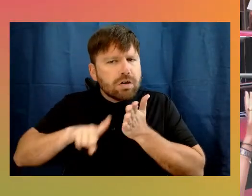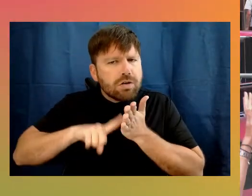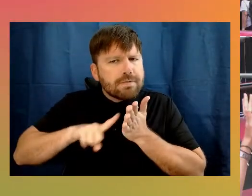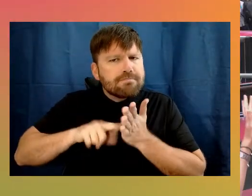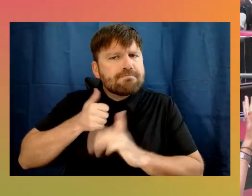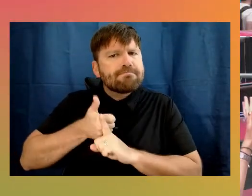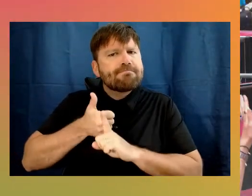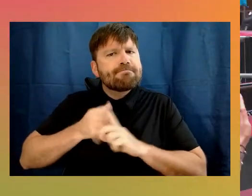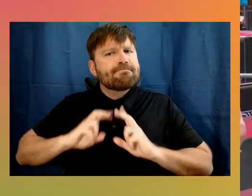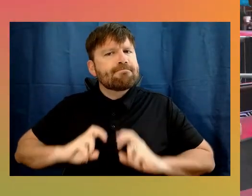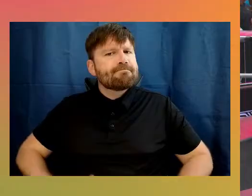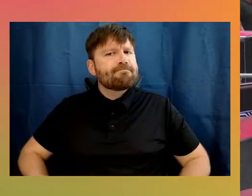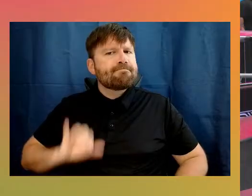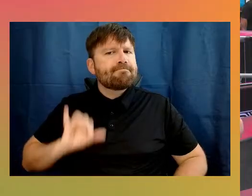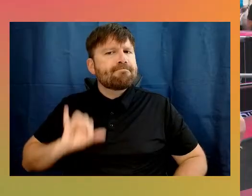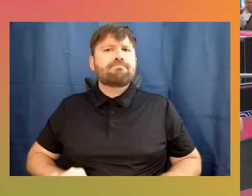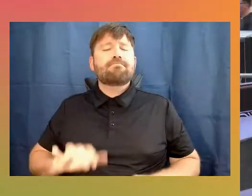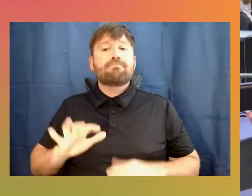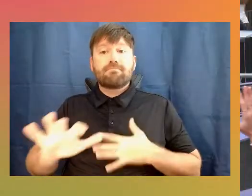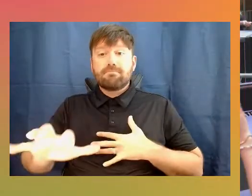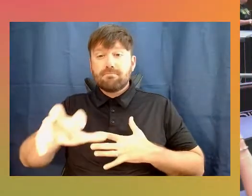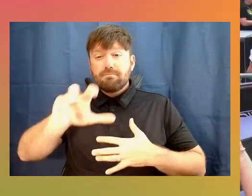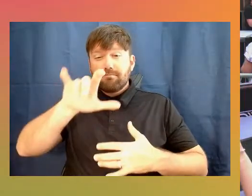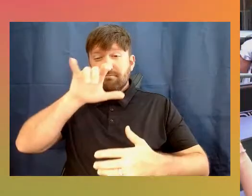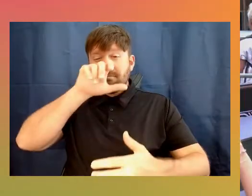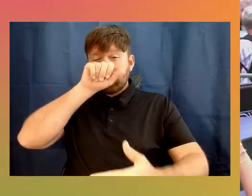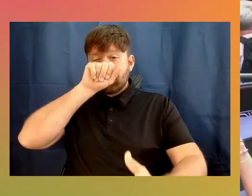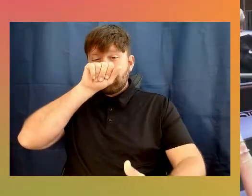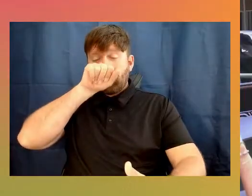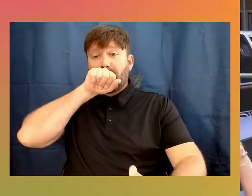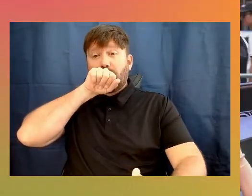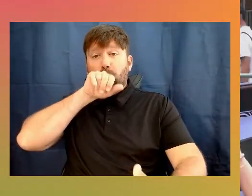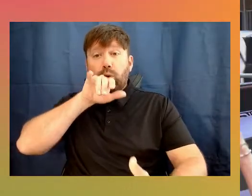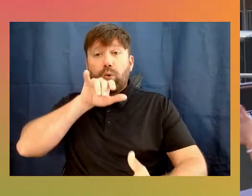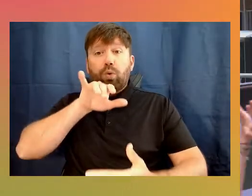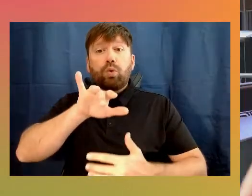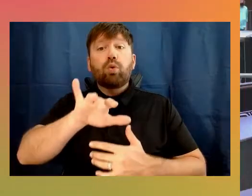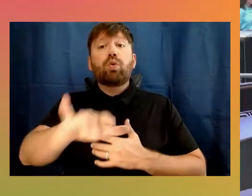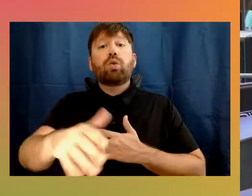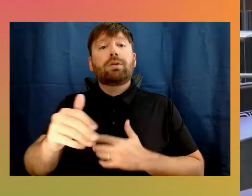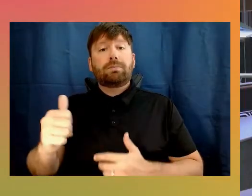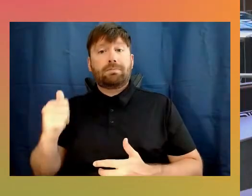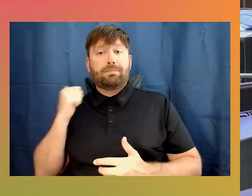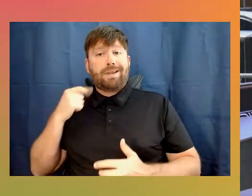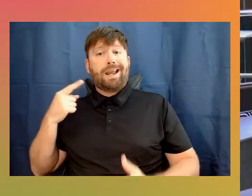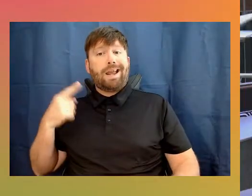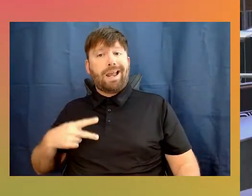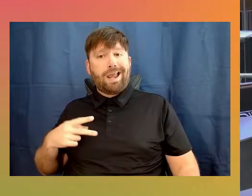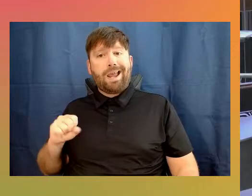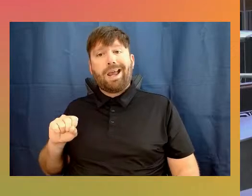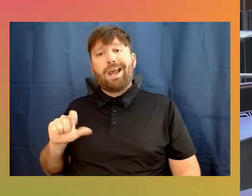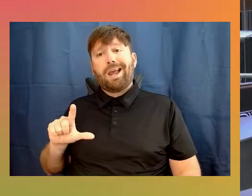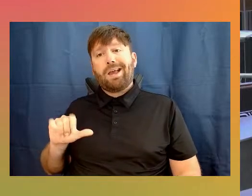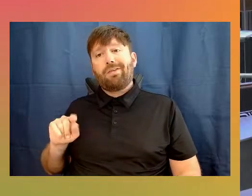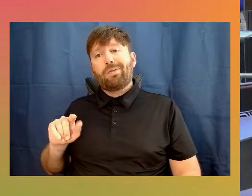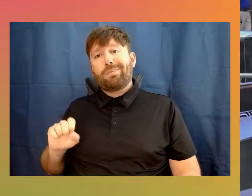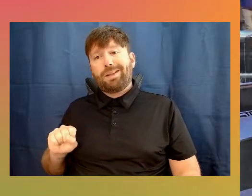HOW IS YOUR BREATH. CONTINUOUSLY CHECKING IN WITH